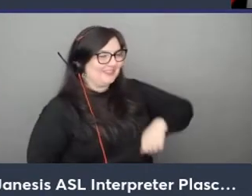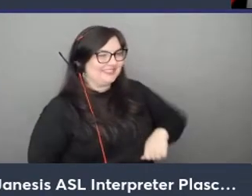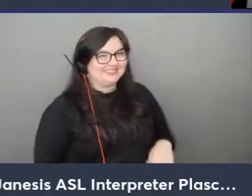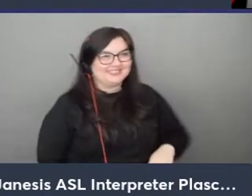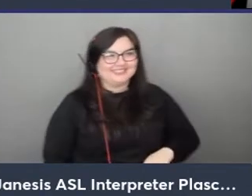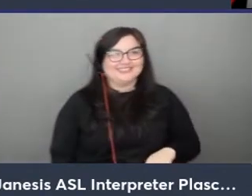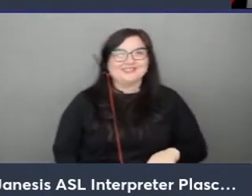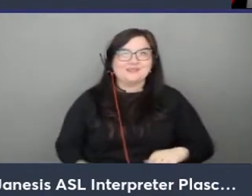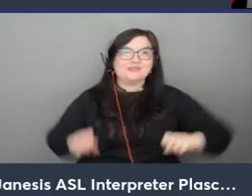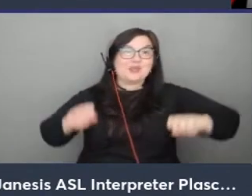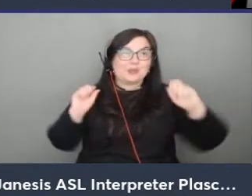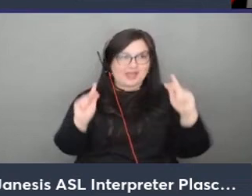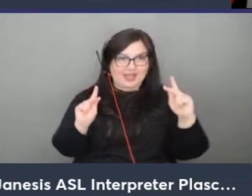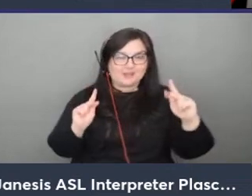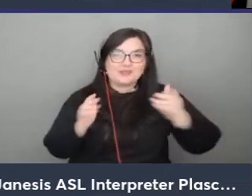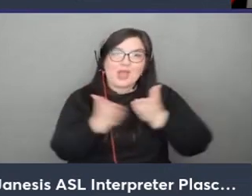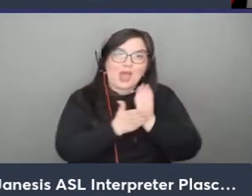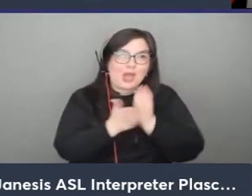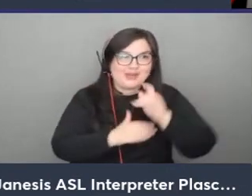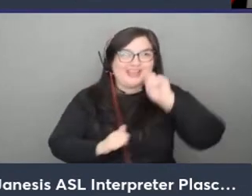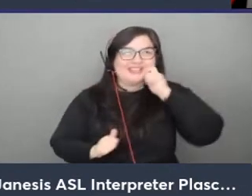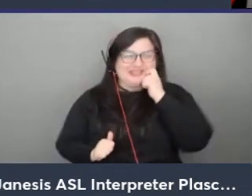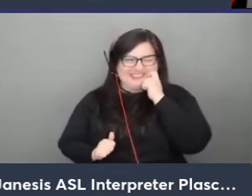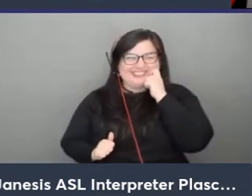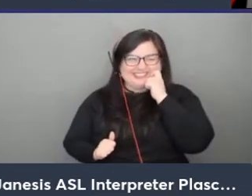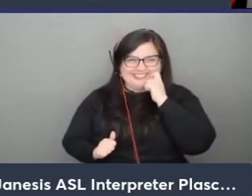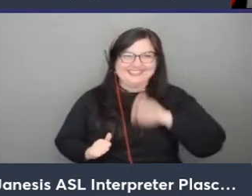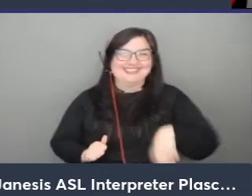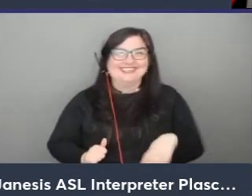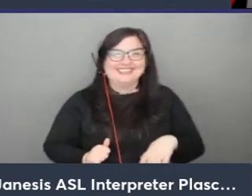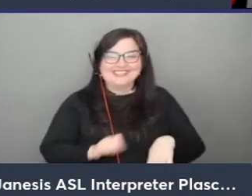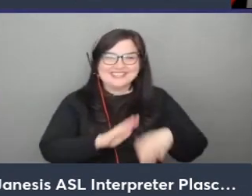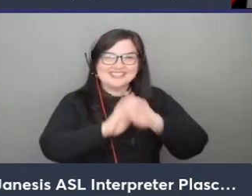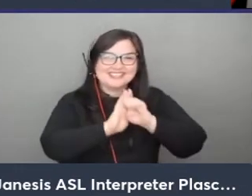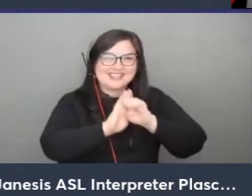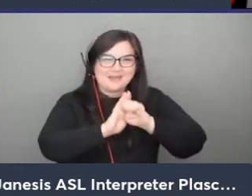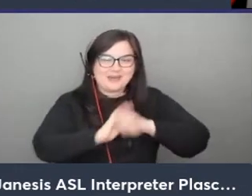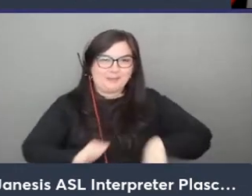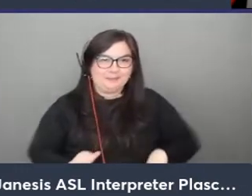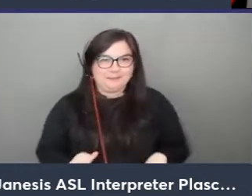All right, cool. So here's an example, and then if you look